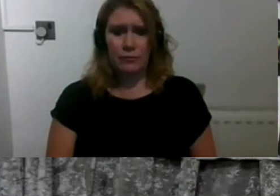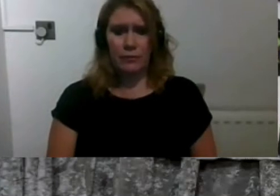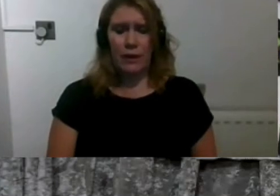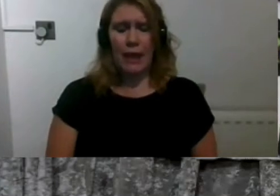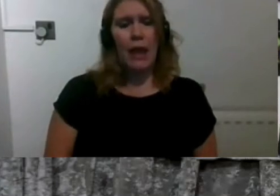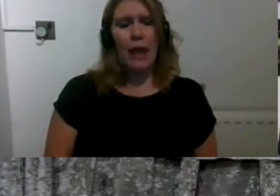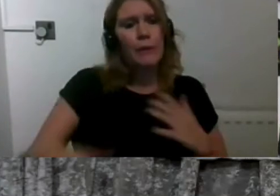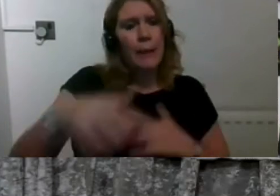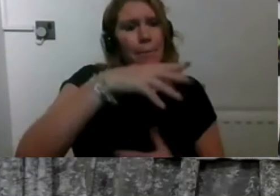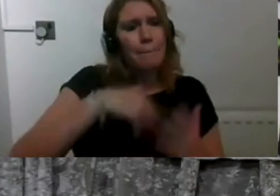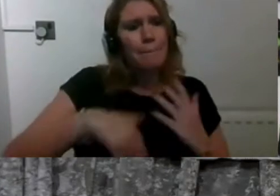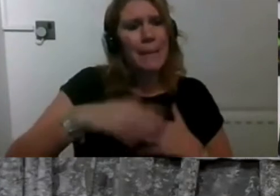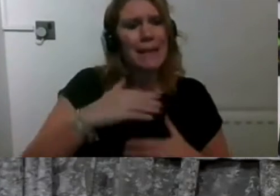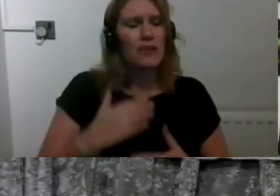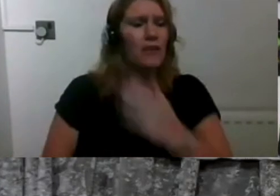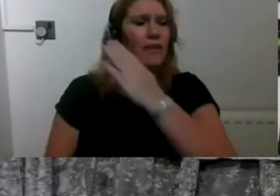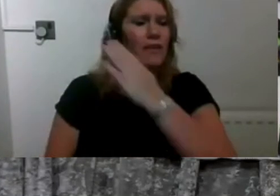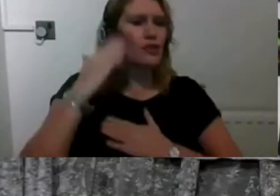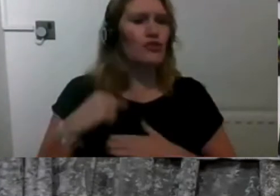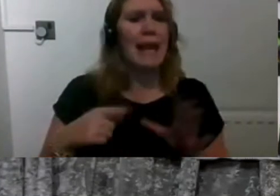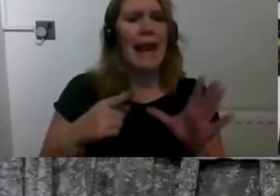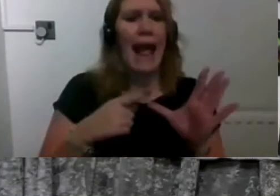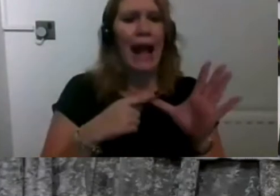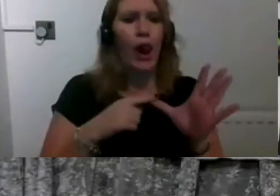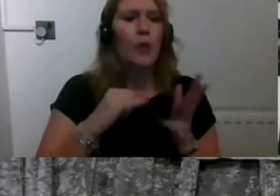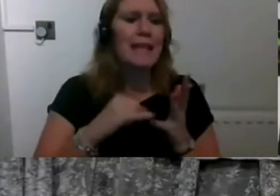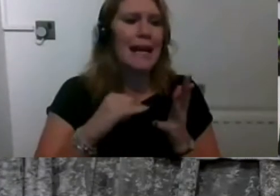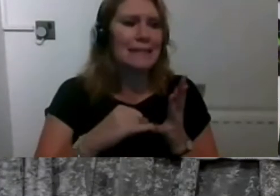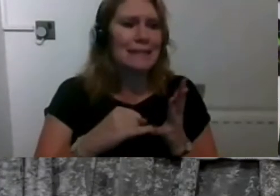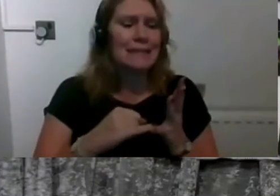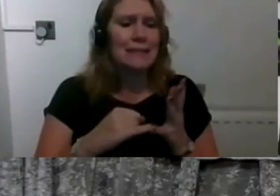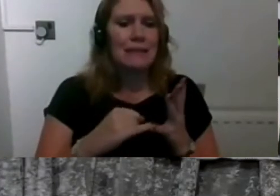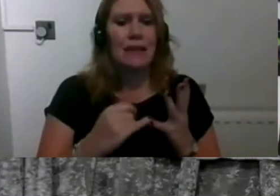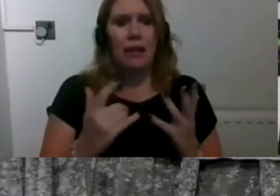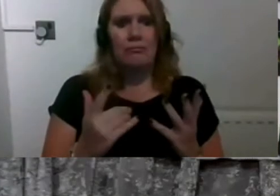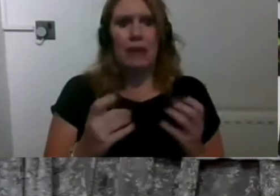amazing mix of history and Anglo-Saxon and